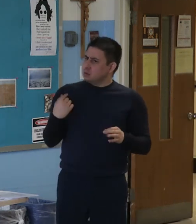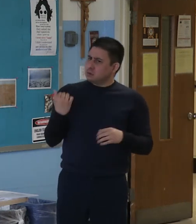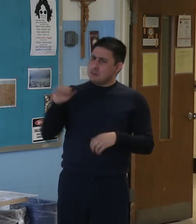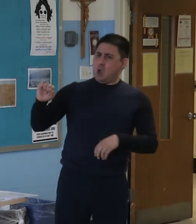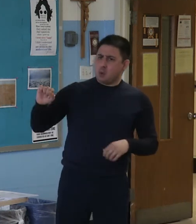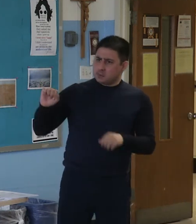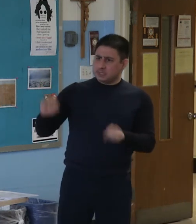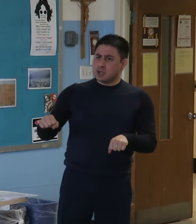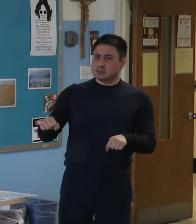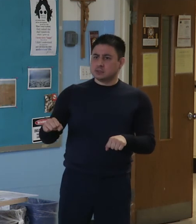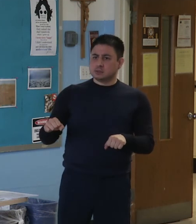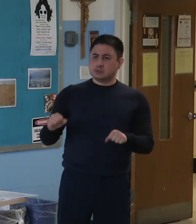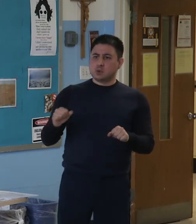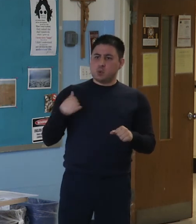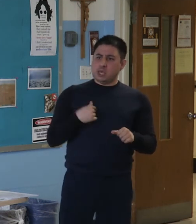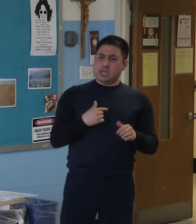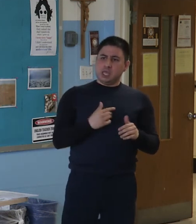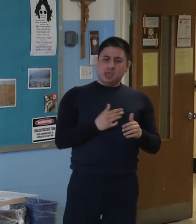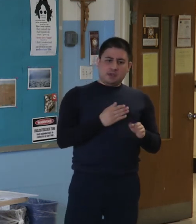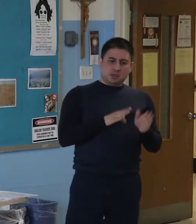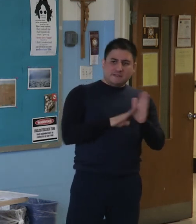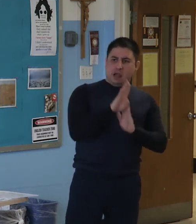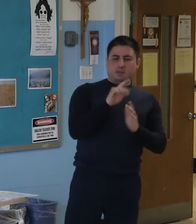can; we're gonna take this step and we're going to take this step," and I think